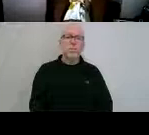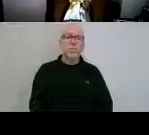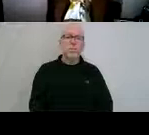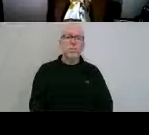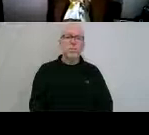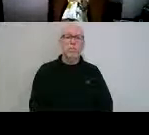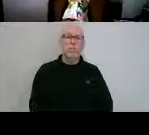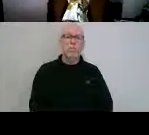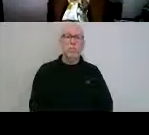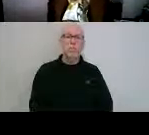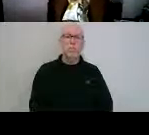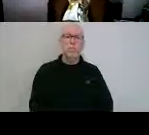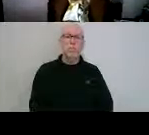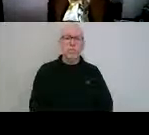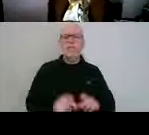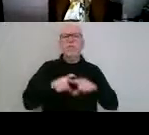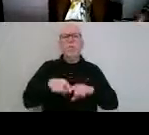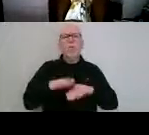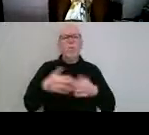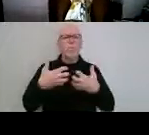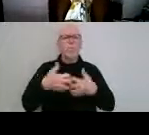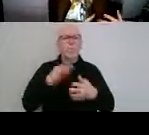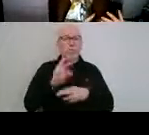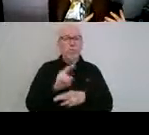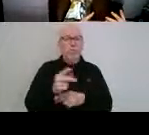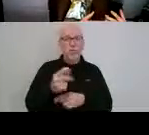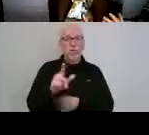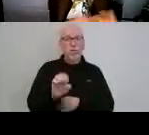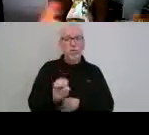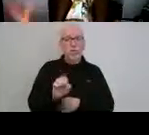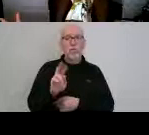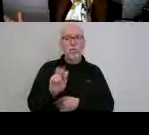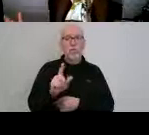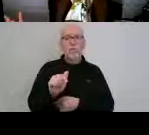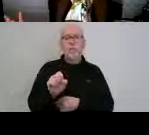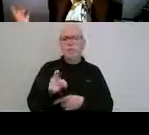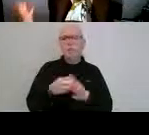So depending on the machine if you're using Google Translate it's pretty widely available